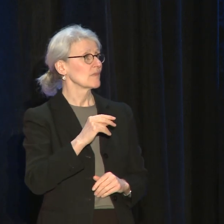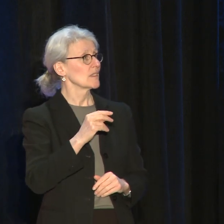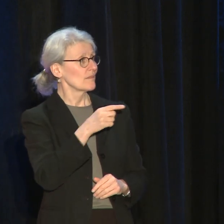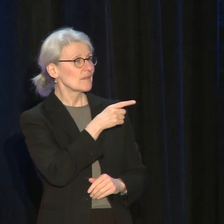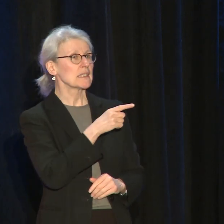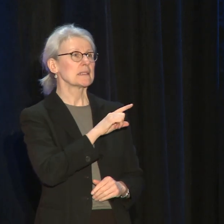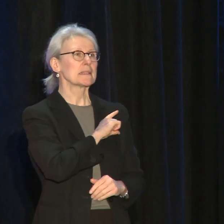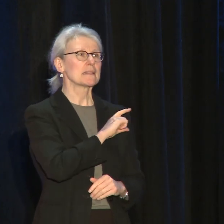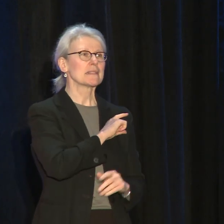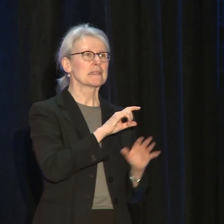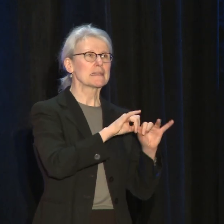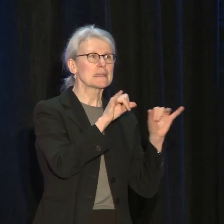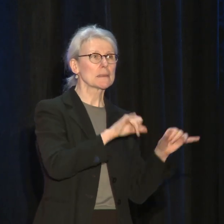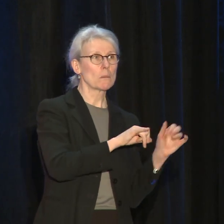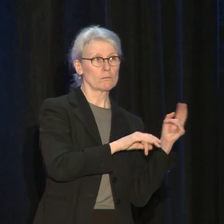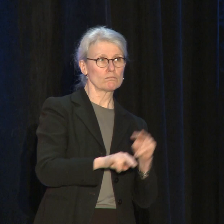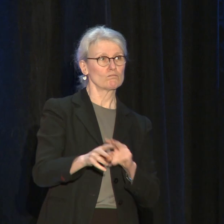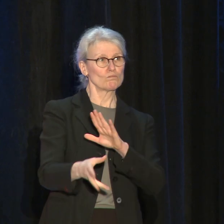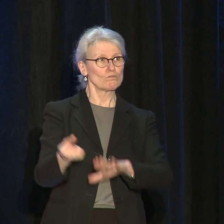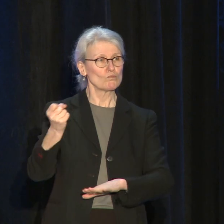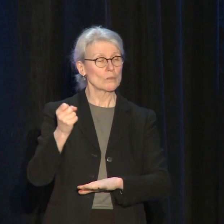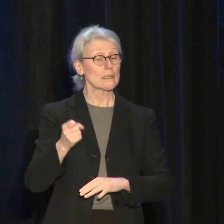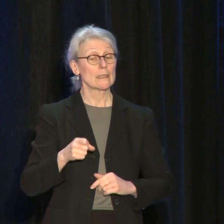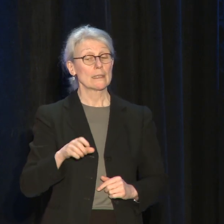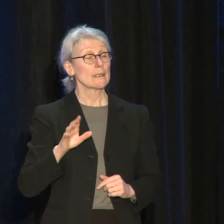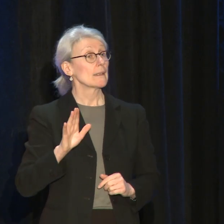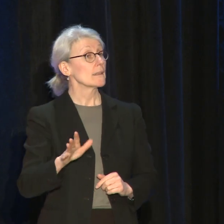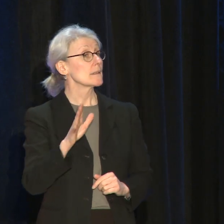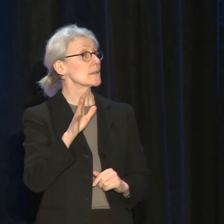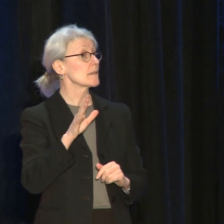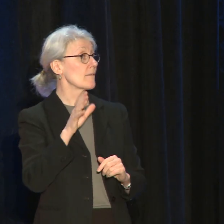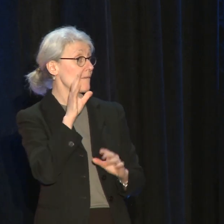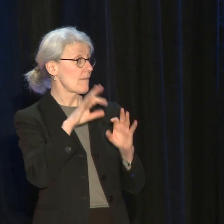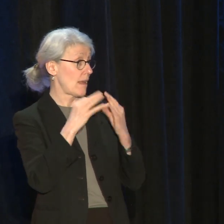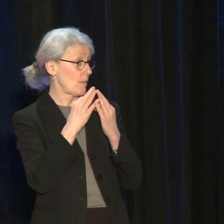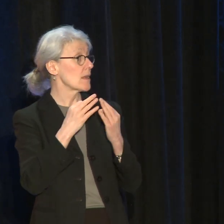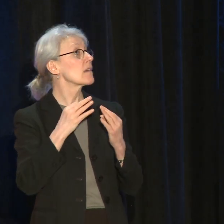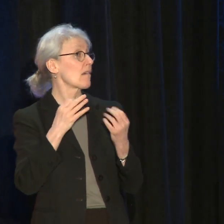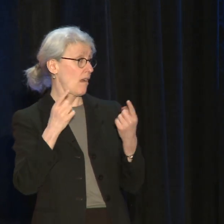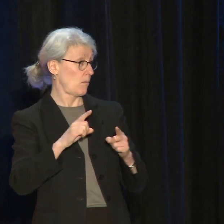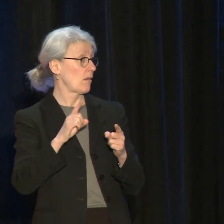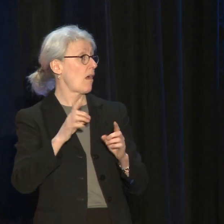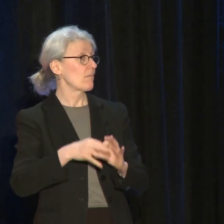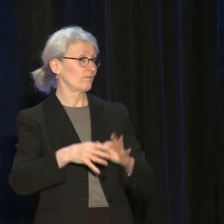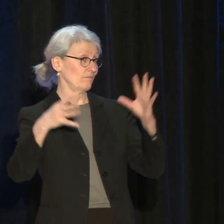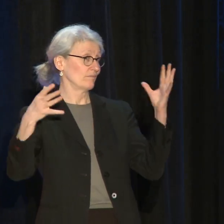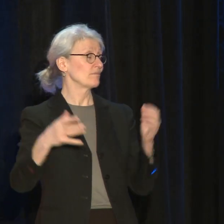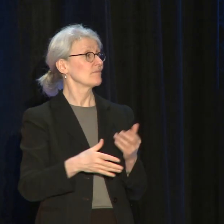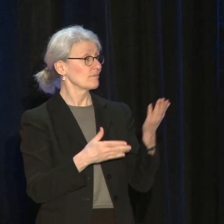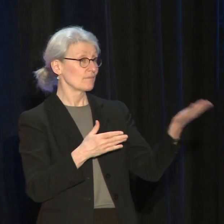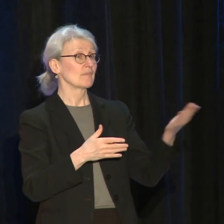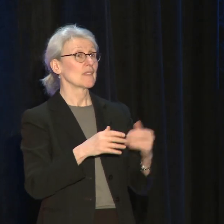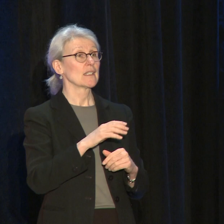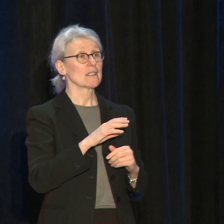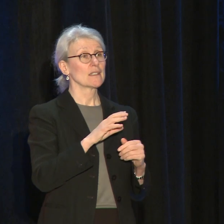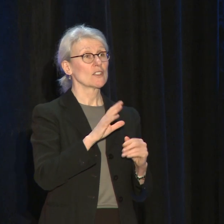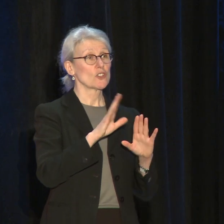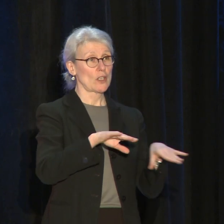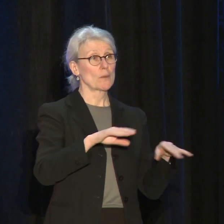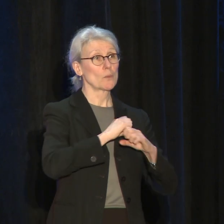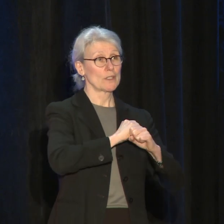the family policing system. His family was torn apart by the child welfare system in Lansing,